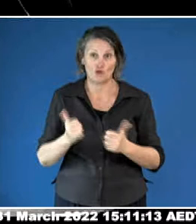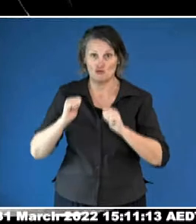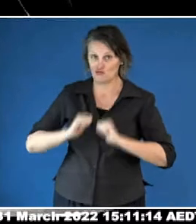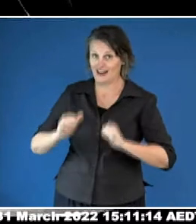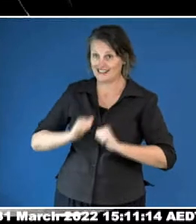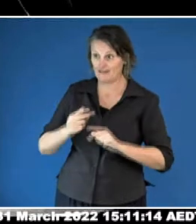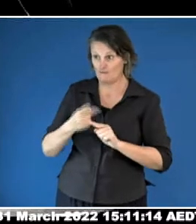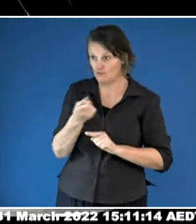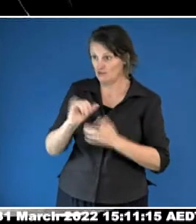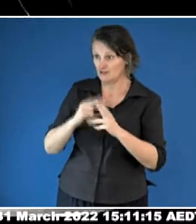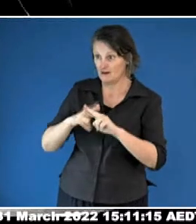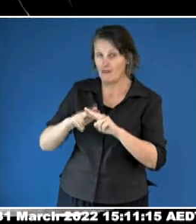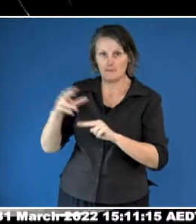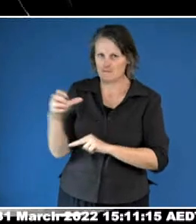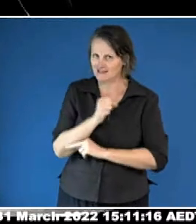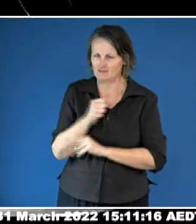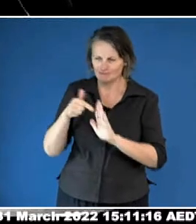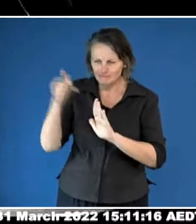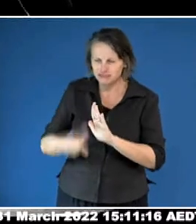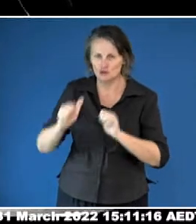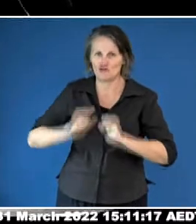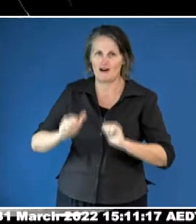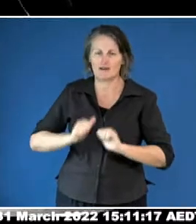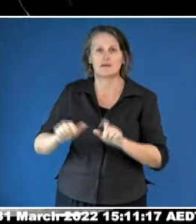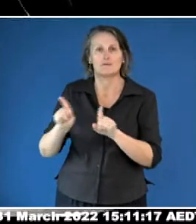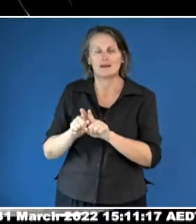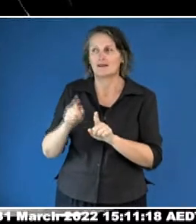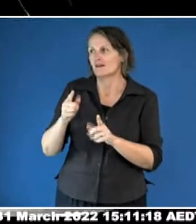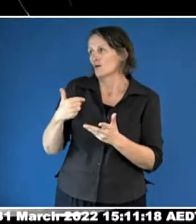is that we would like some consideration to be given to the establishment of a dedicated